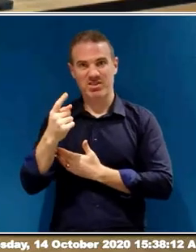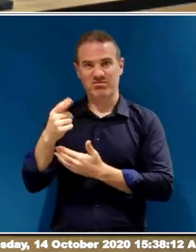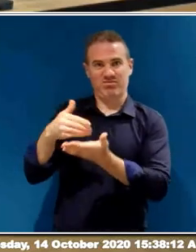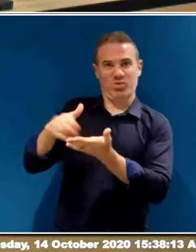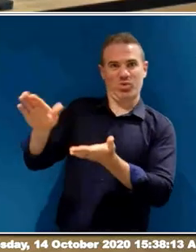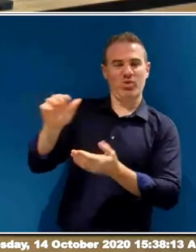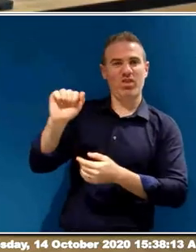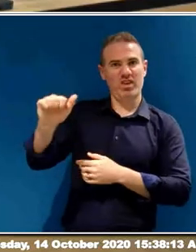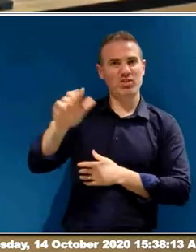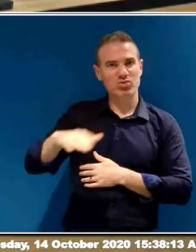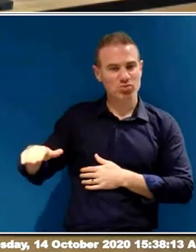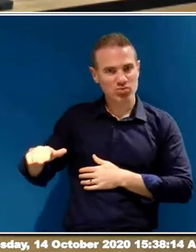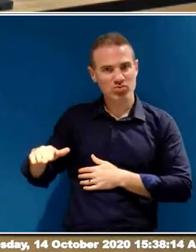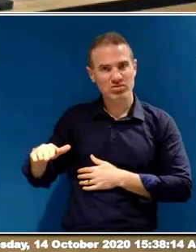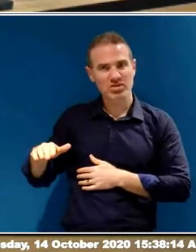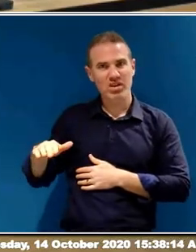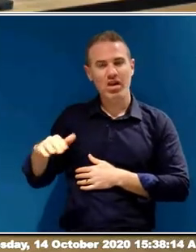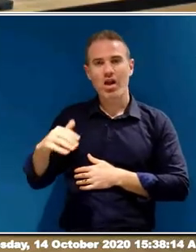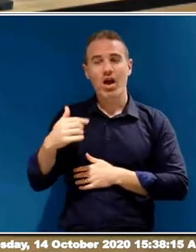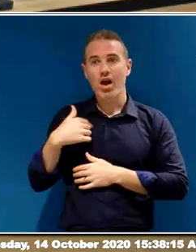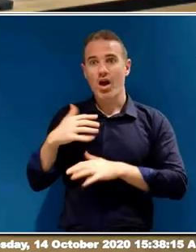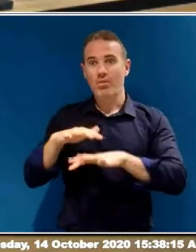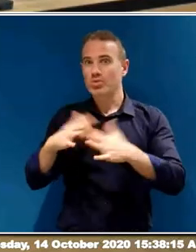So that's the bias, and I do want to be clear.